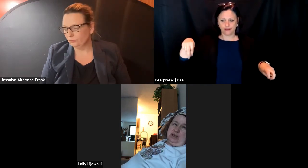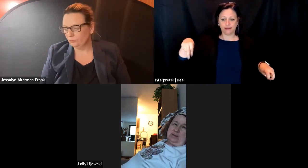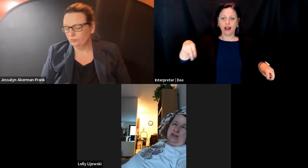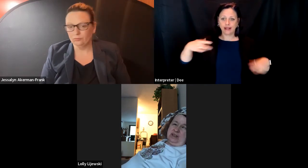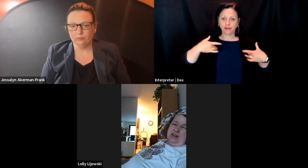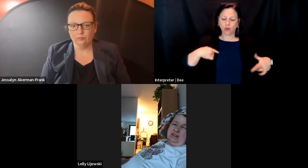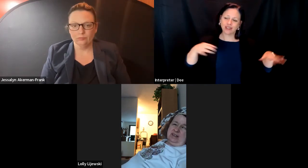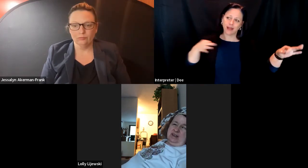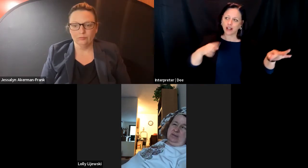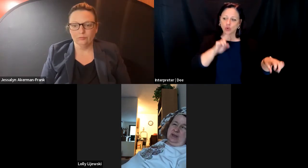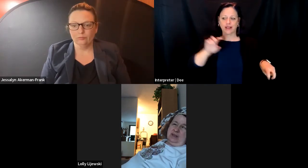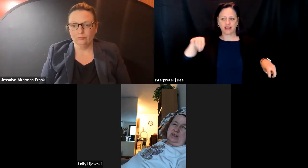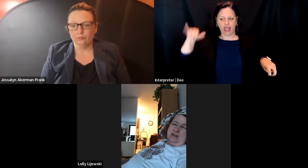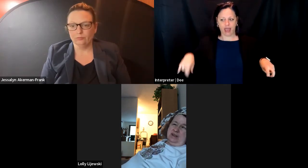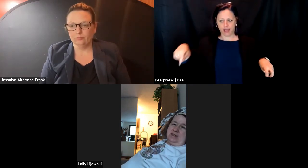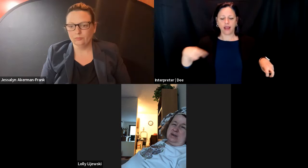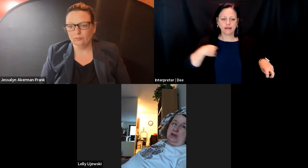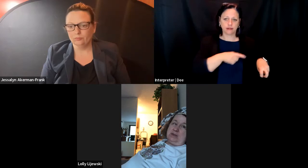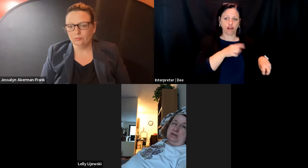They walk on the left typically and, so, the person who's assisting or guiding or giving directions should be on the right.